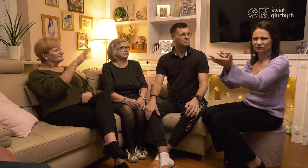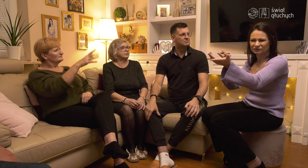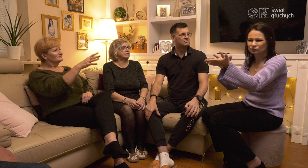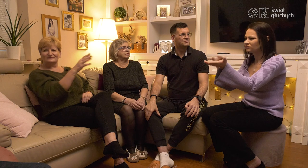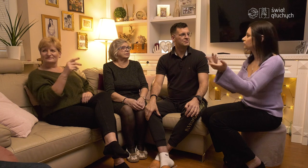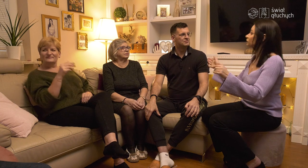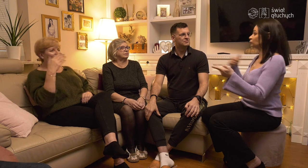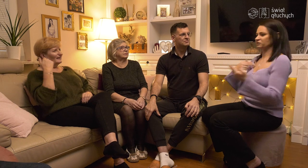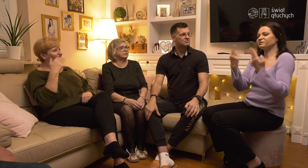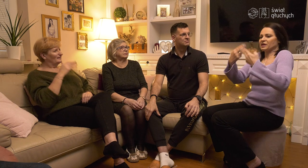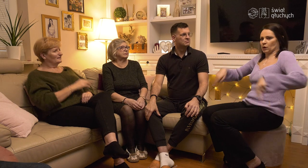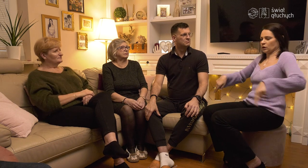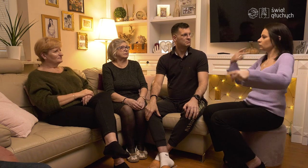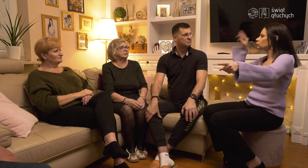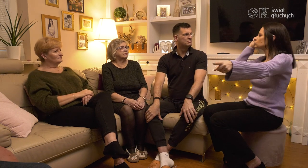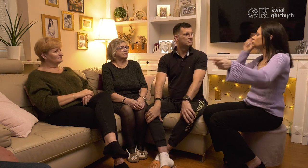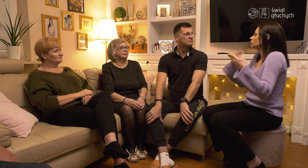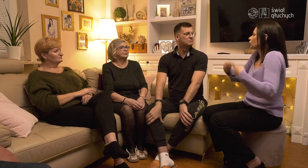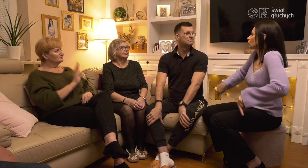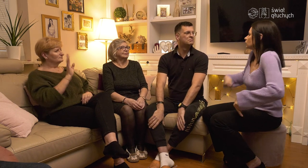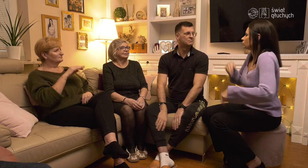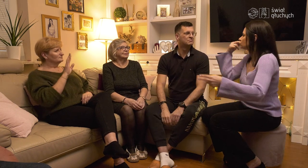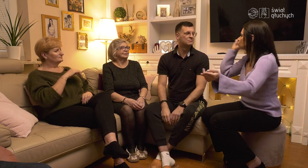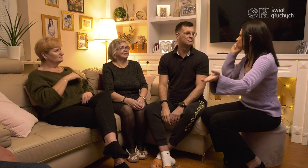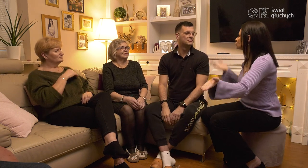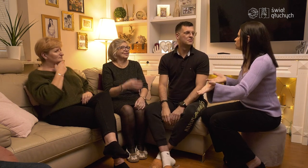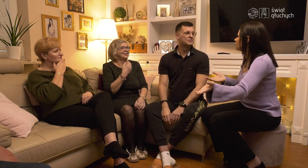Dad signs differently and today they sign differently, they may not communicate.